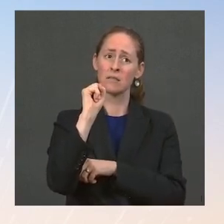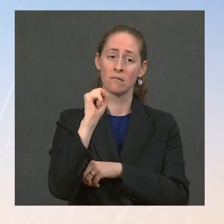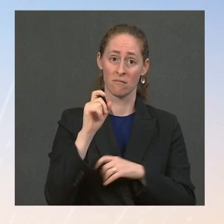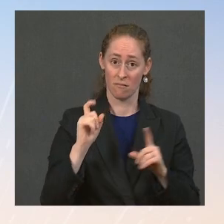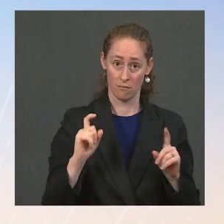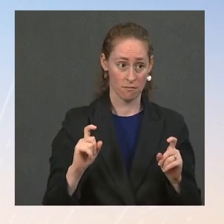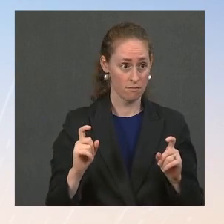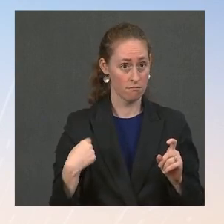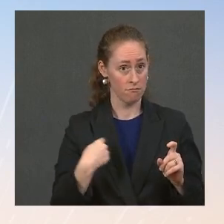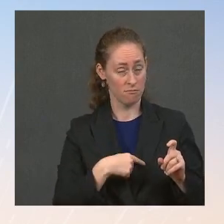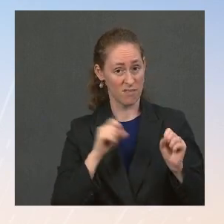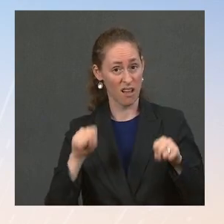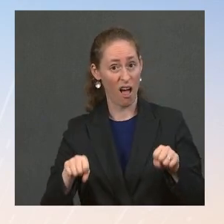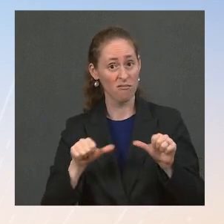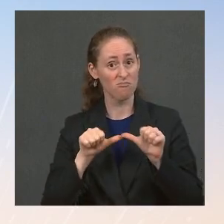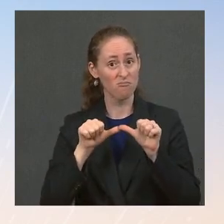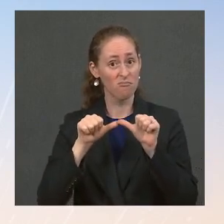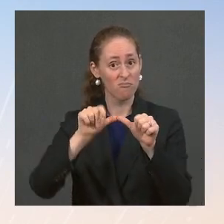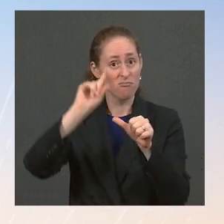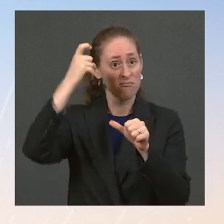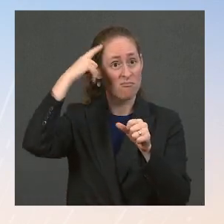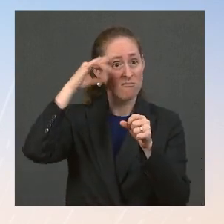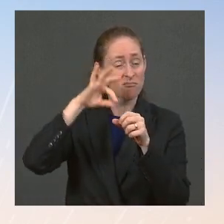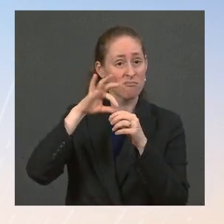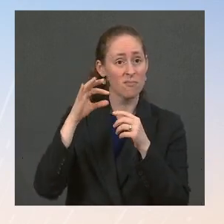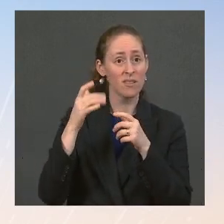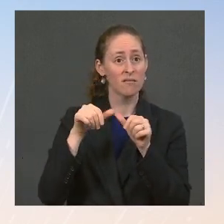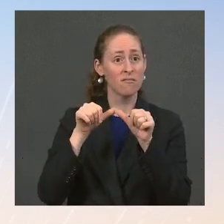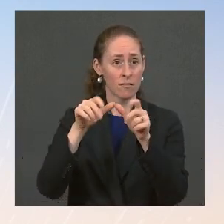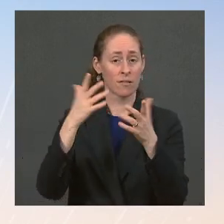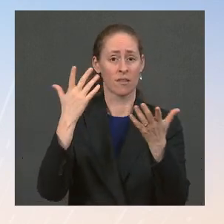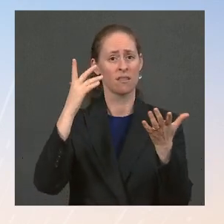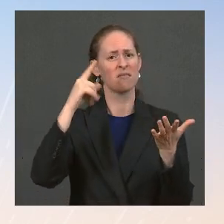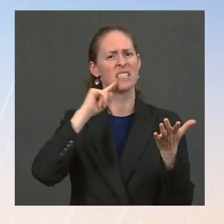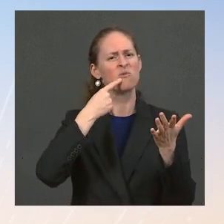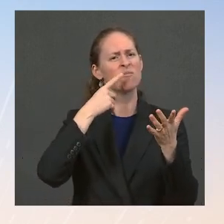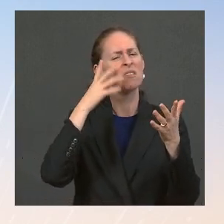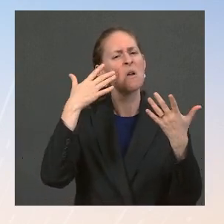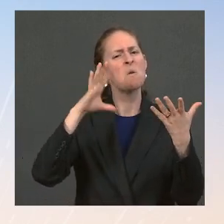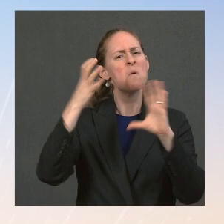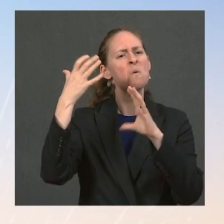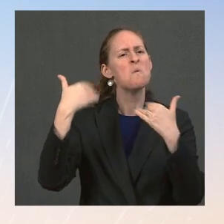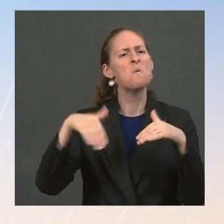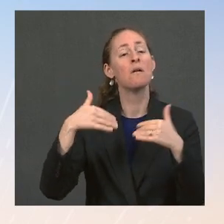on the foundations of our democracy. The President is dedicated to ensuring that something like that could never happen again,